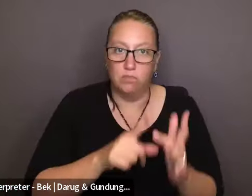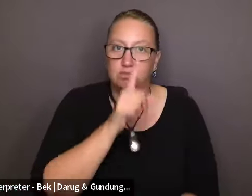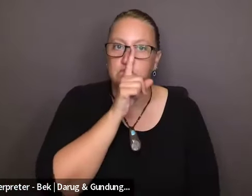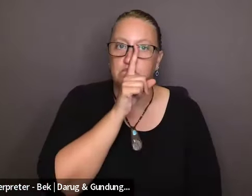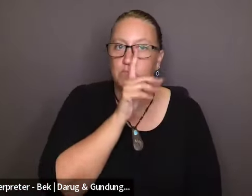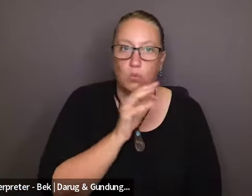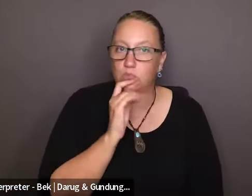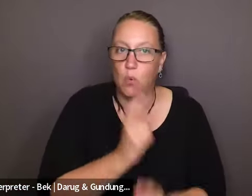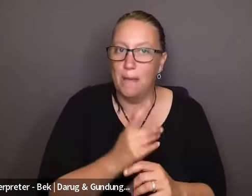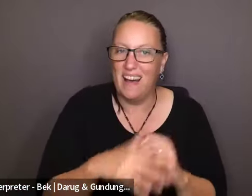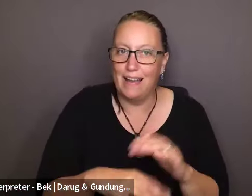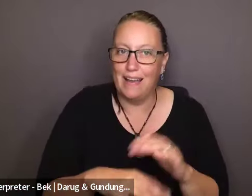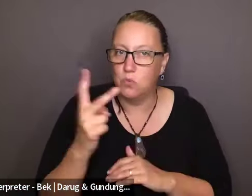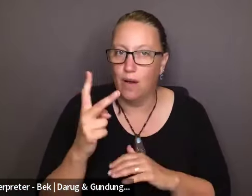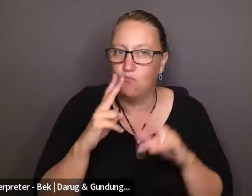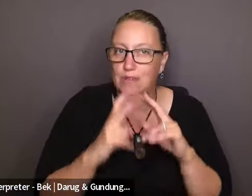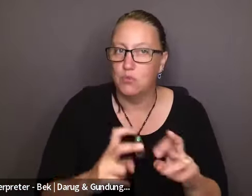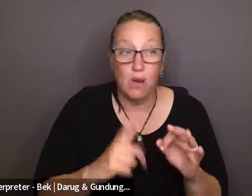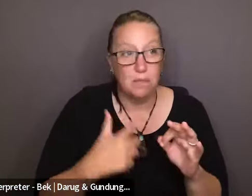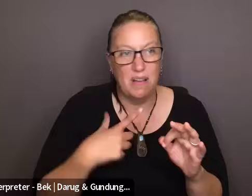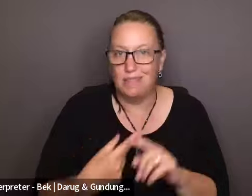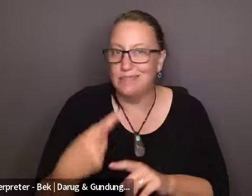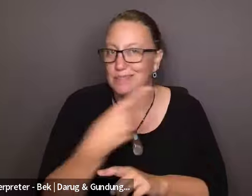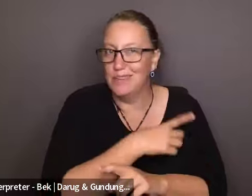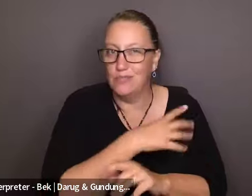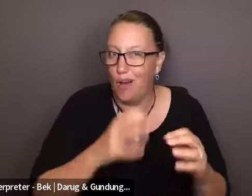developed. For example, there 's not a great deal of